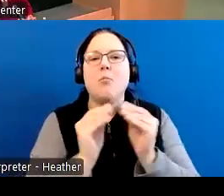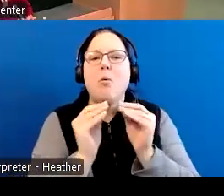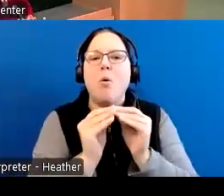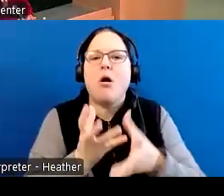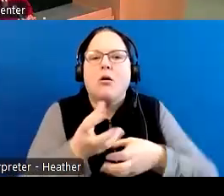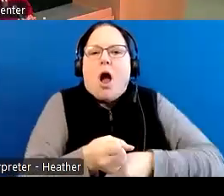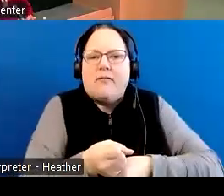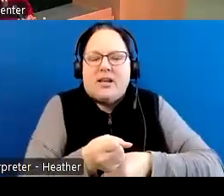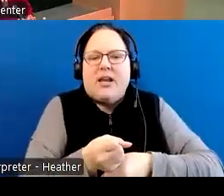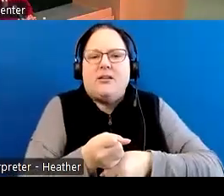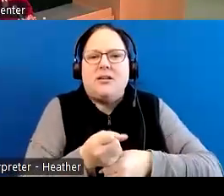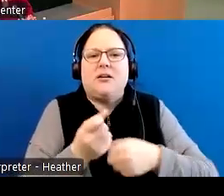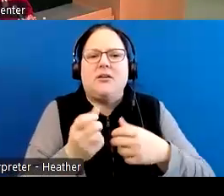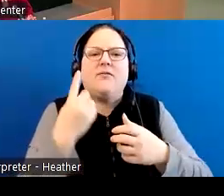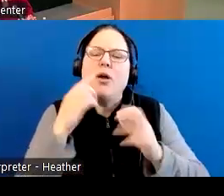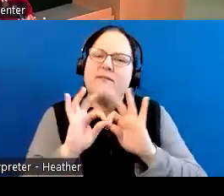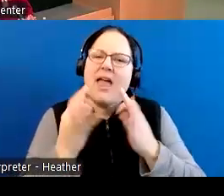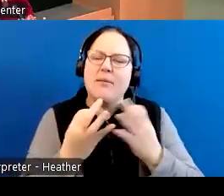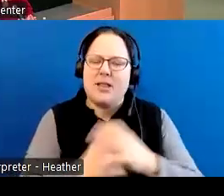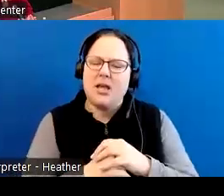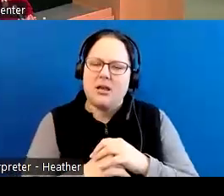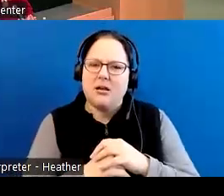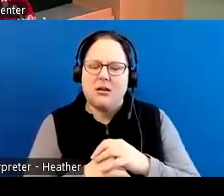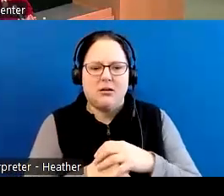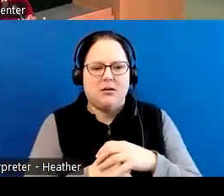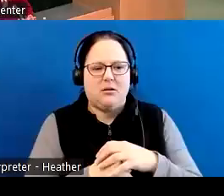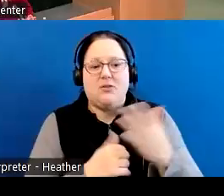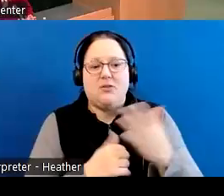patient and the and the family. So this was just something that I noticed over and over again. So